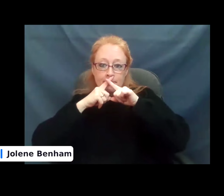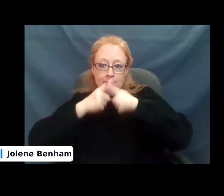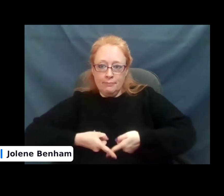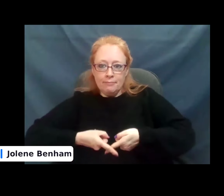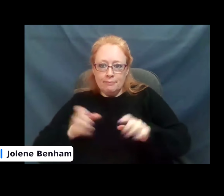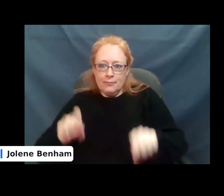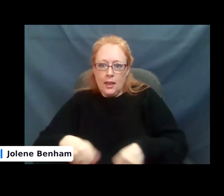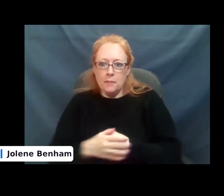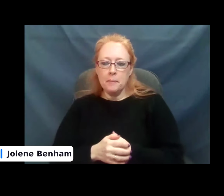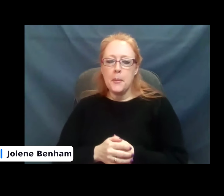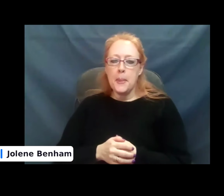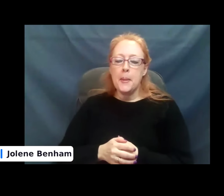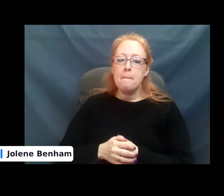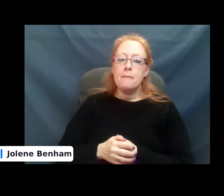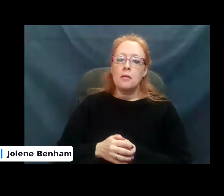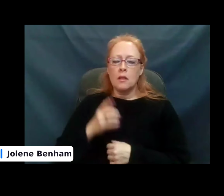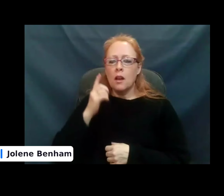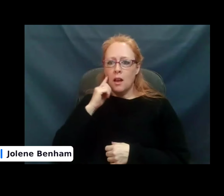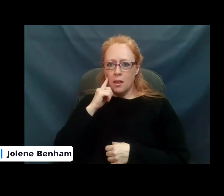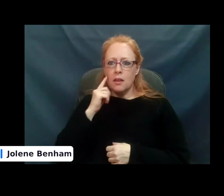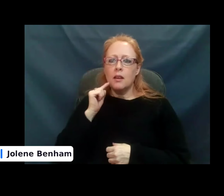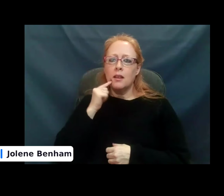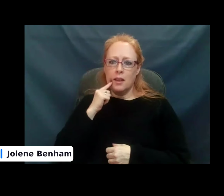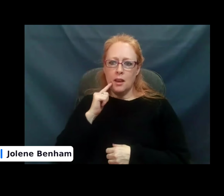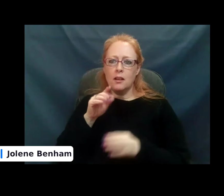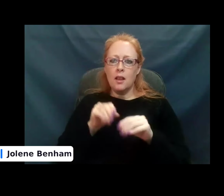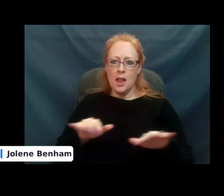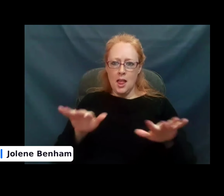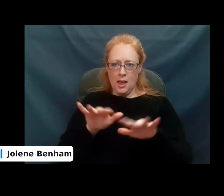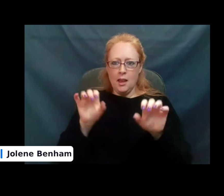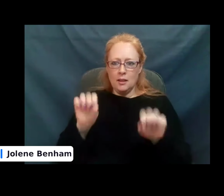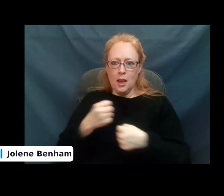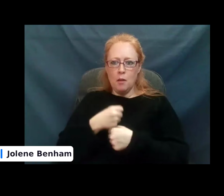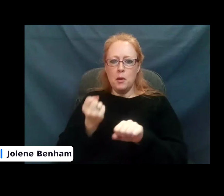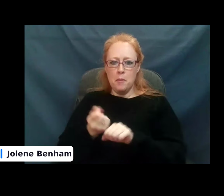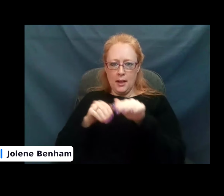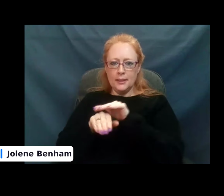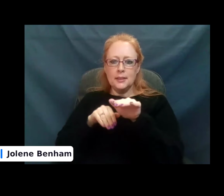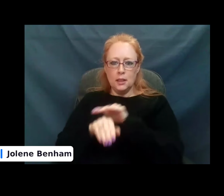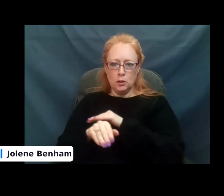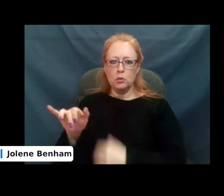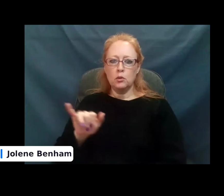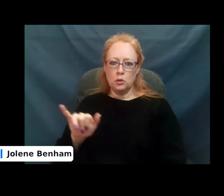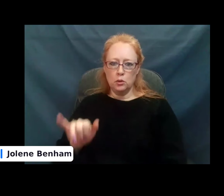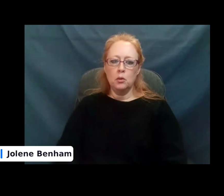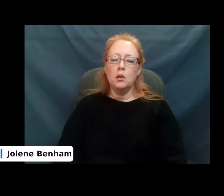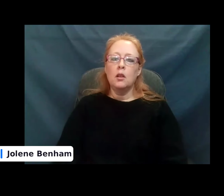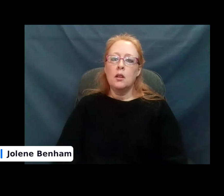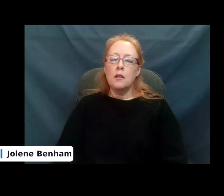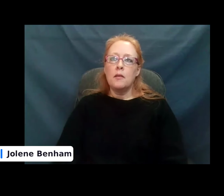Feel free to unmute, hooertd if you want to add more to that. Angie: So I would imagine candy land could made accessible in a similar way. Daniel: Yeah.